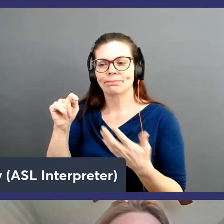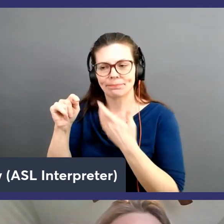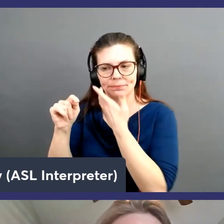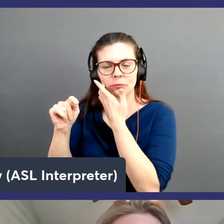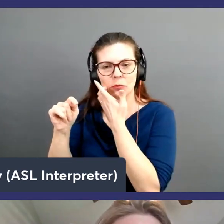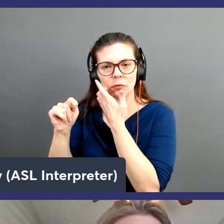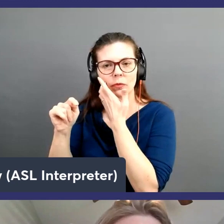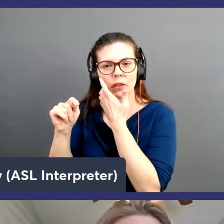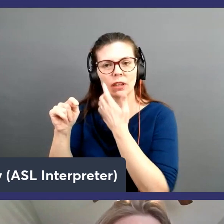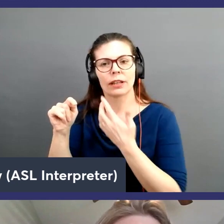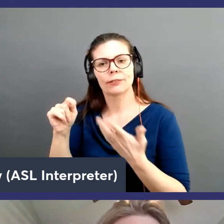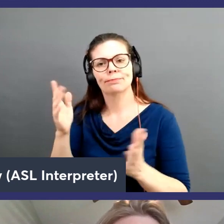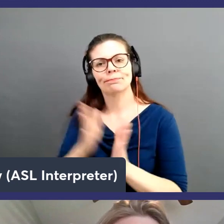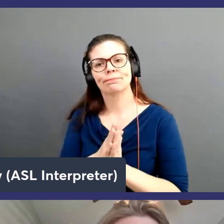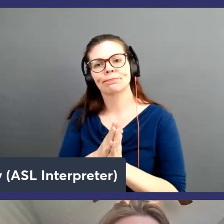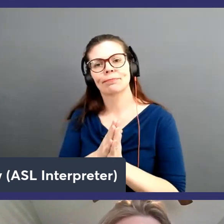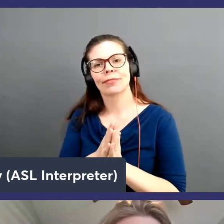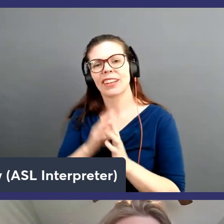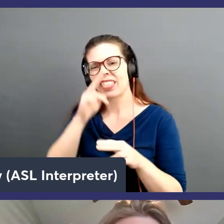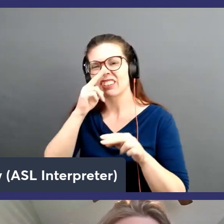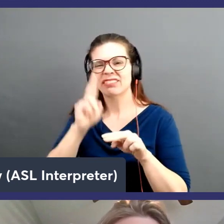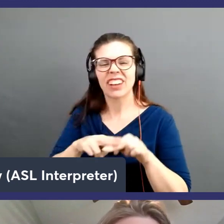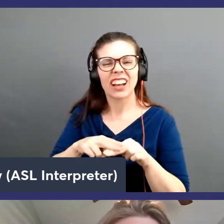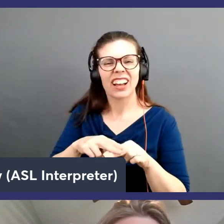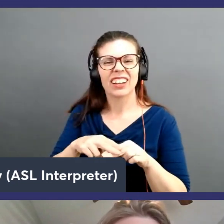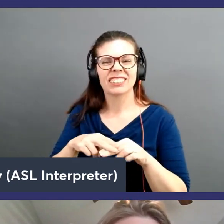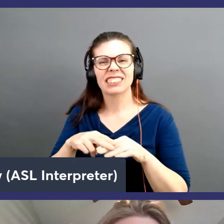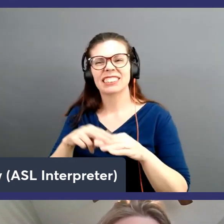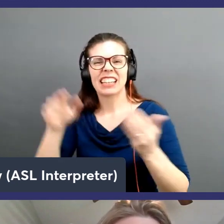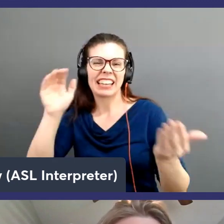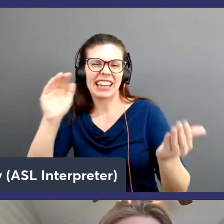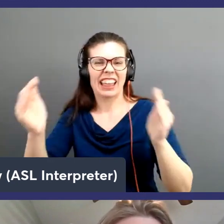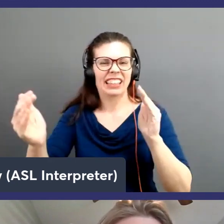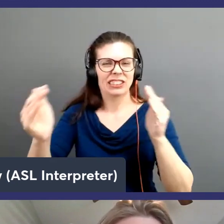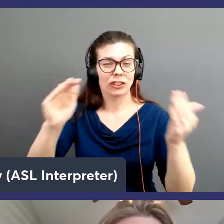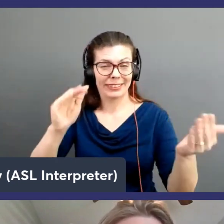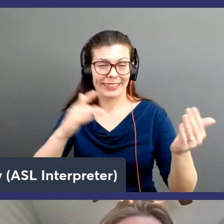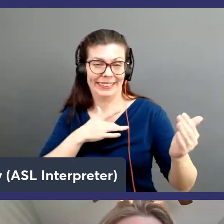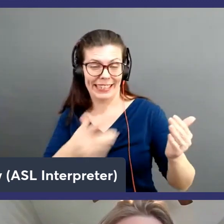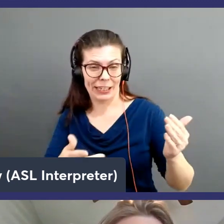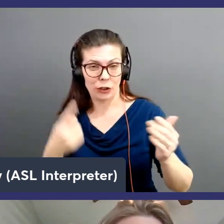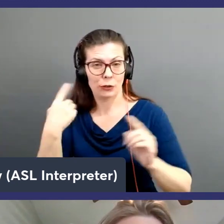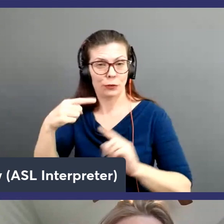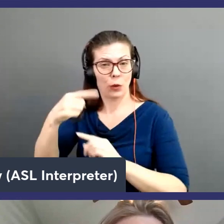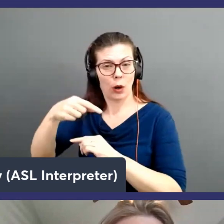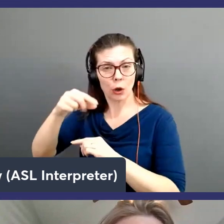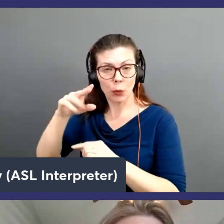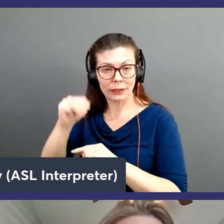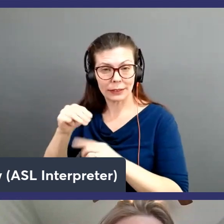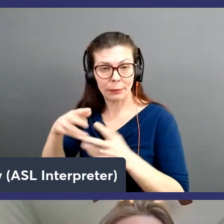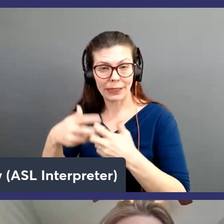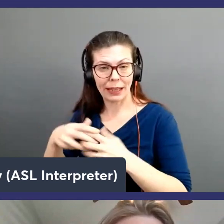the fun sort of analogy that often comes up in quantum mechanics is Schrodinger's cat,